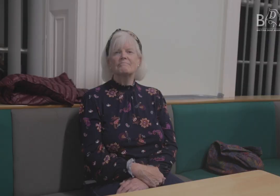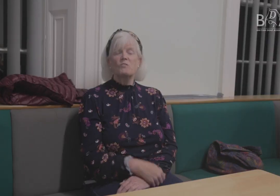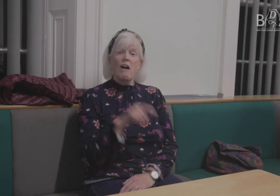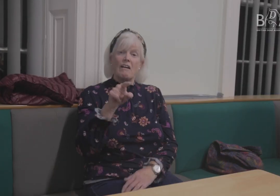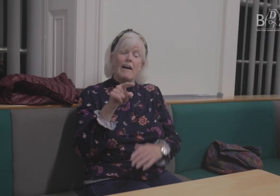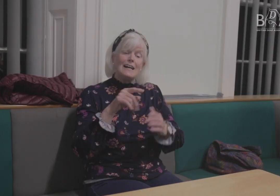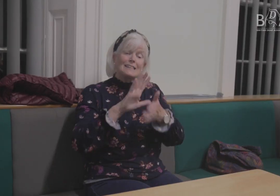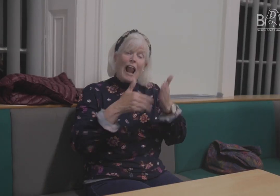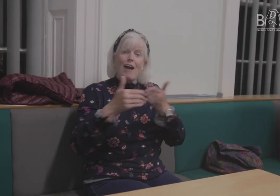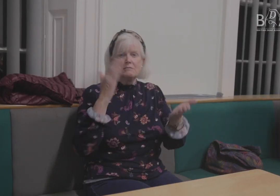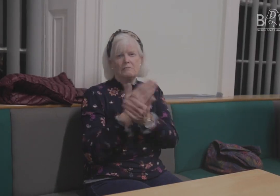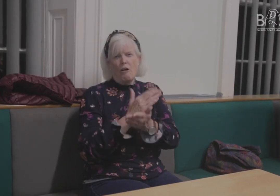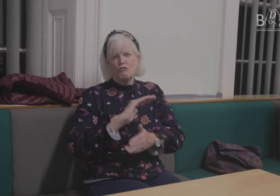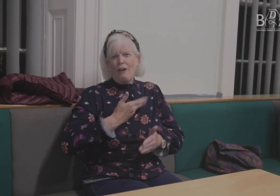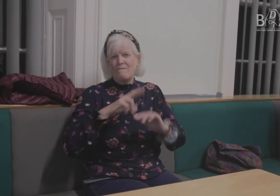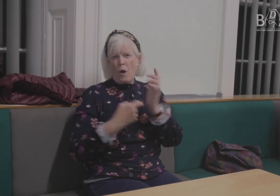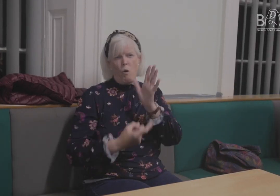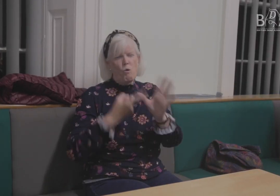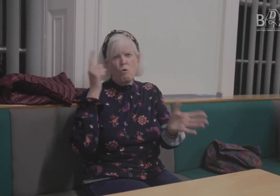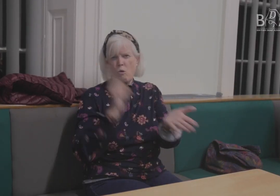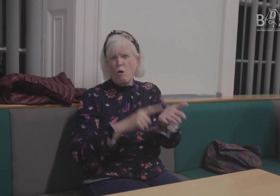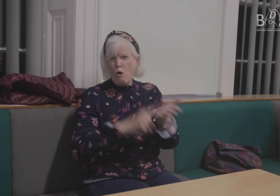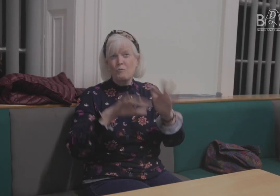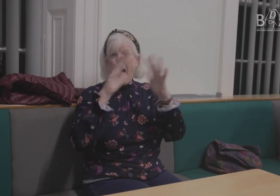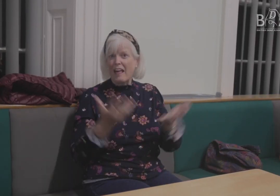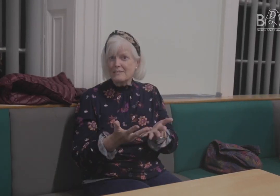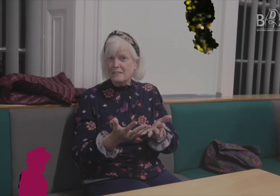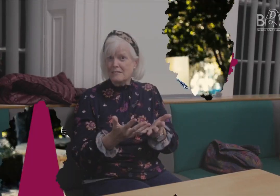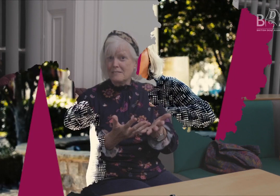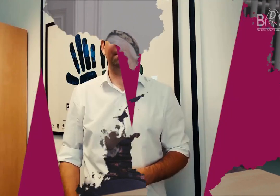Sign Language is a right for everyone in the world.